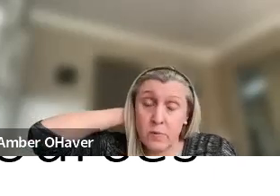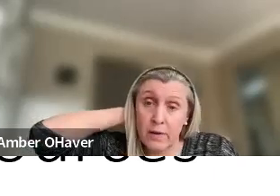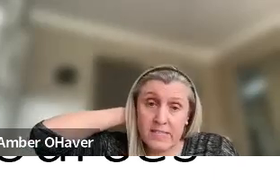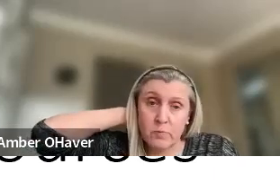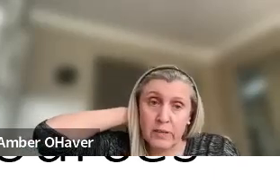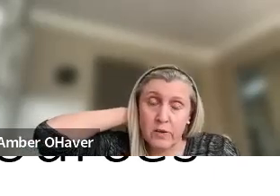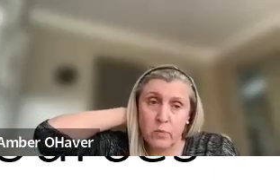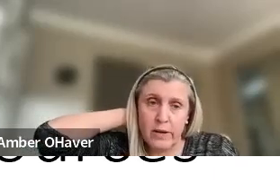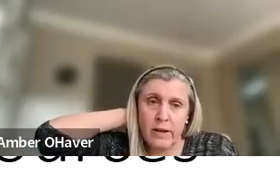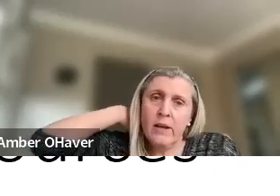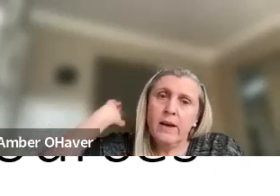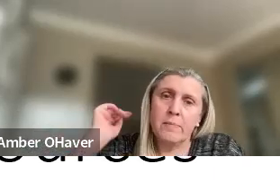How it can really be of benefit to and all network and just for disabilities and even folks in aging community all various types of disabilities in our state.